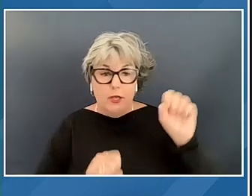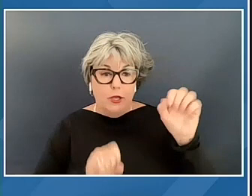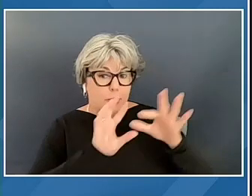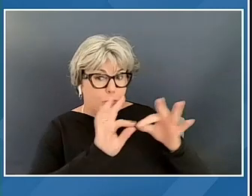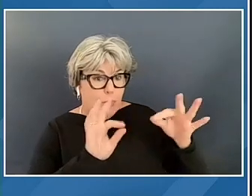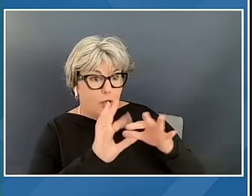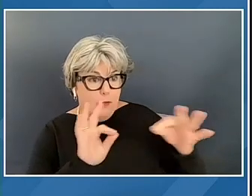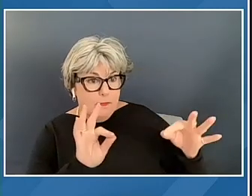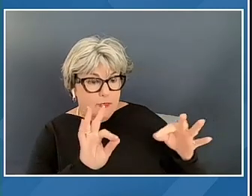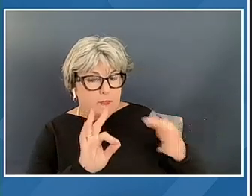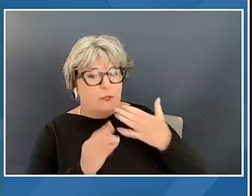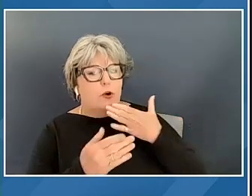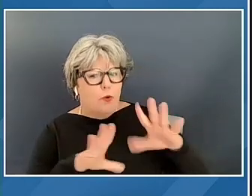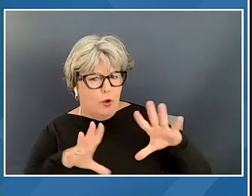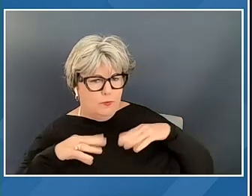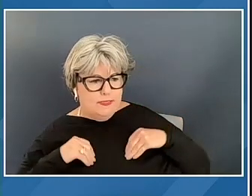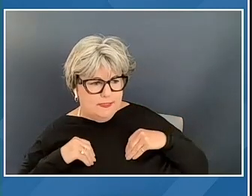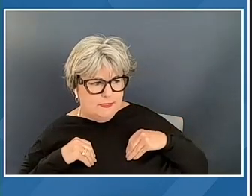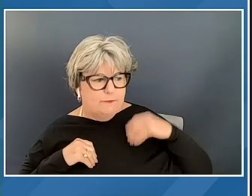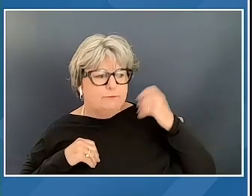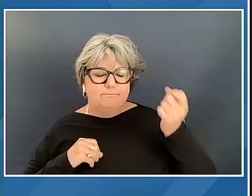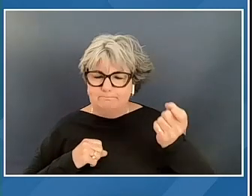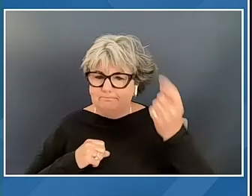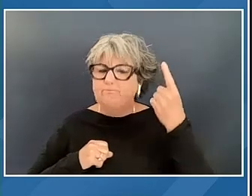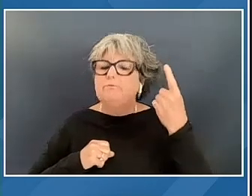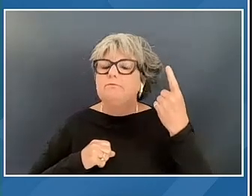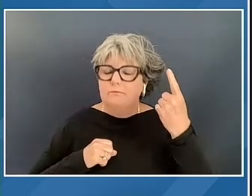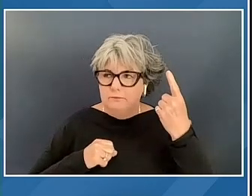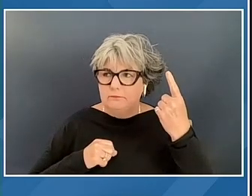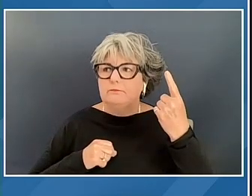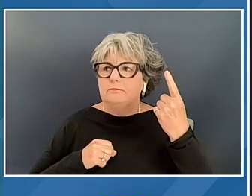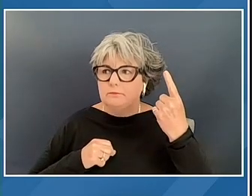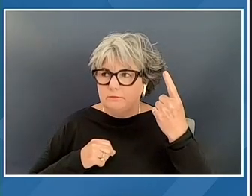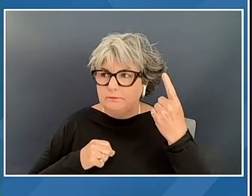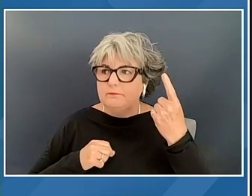We understand that it is difficult to